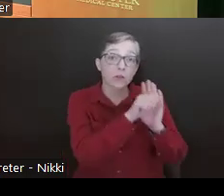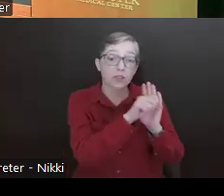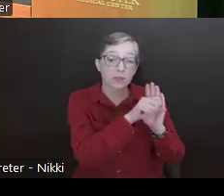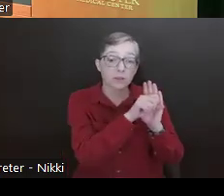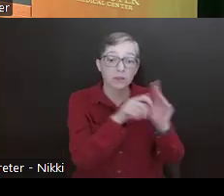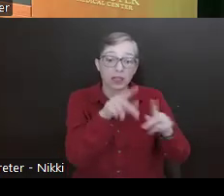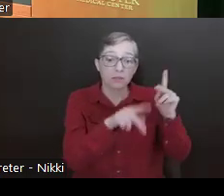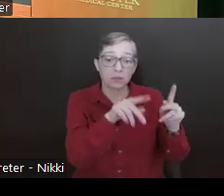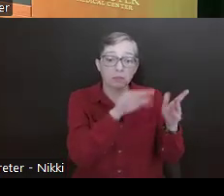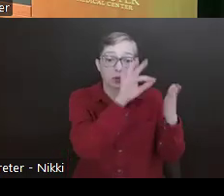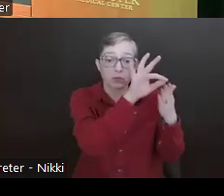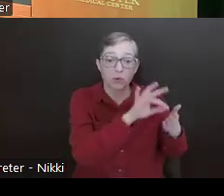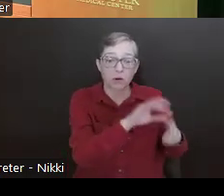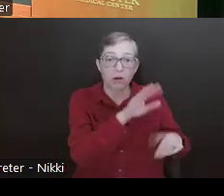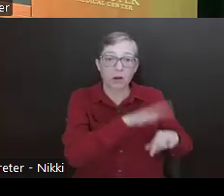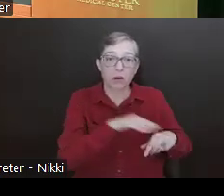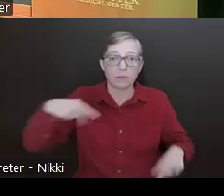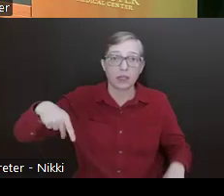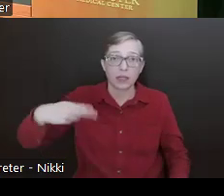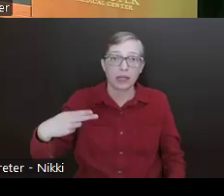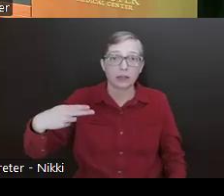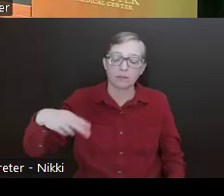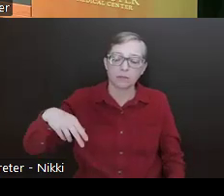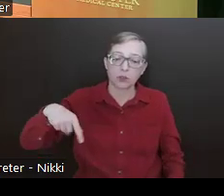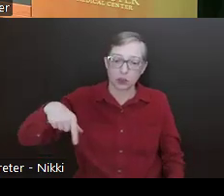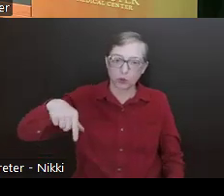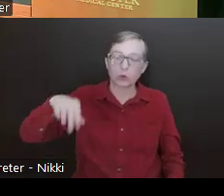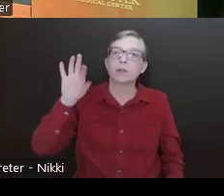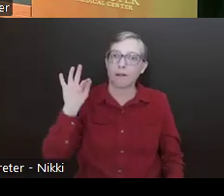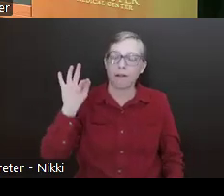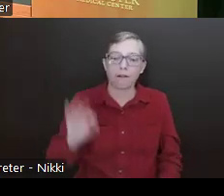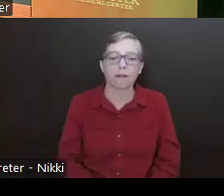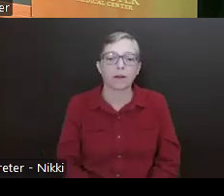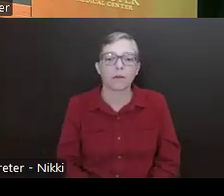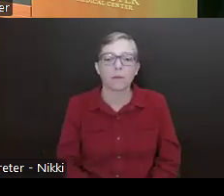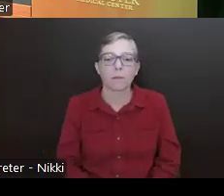had at least a two on one of the items you can see that for the most part these mild and moderate